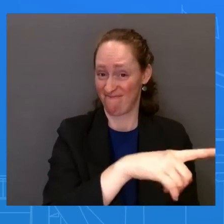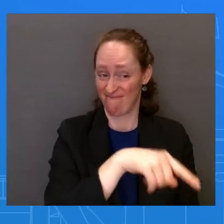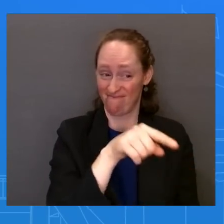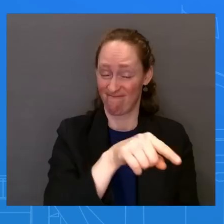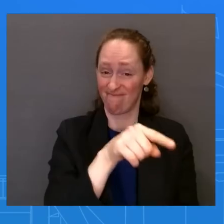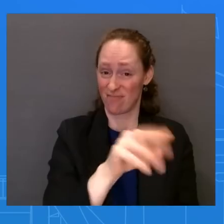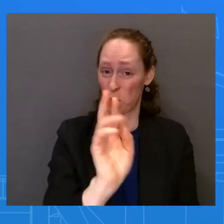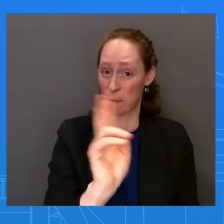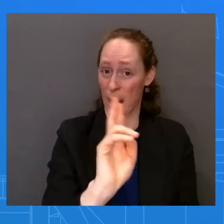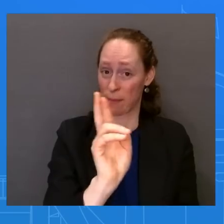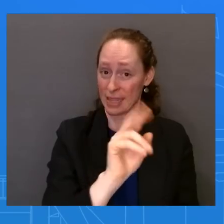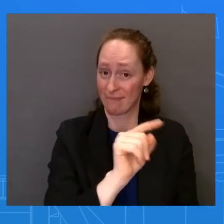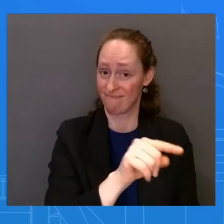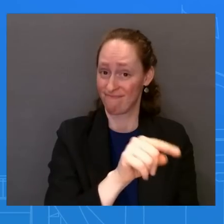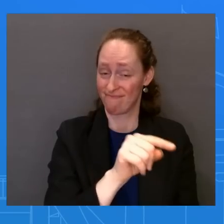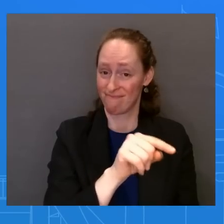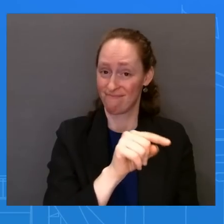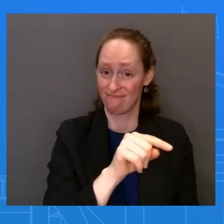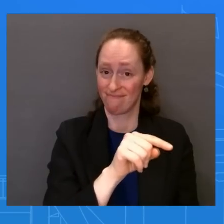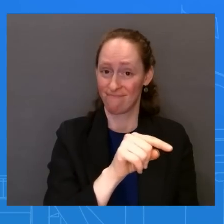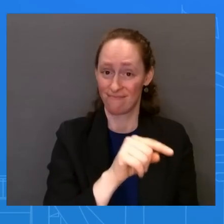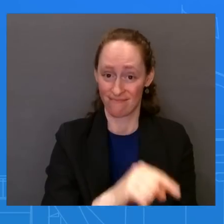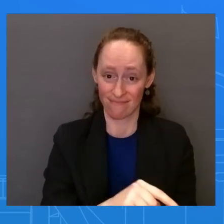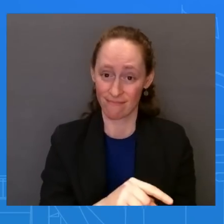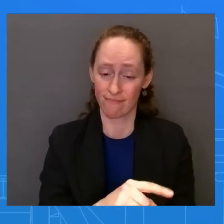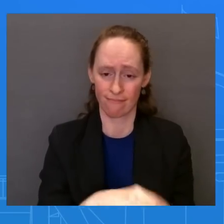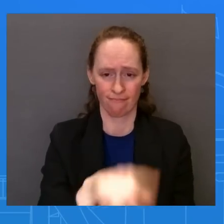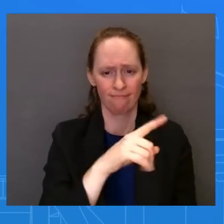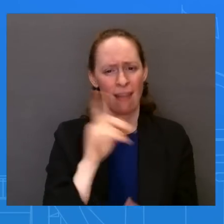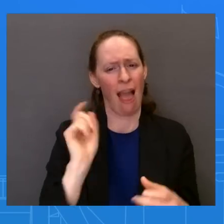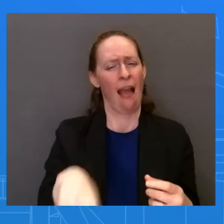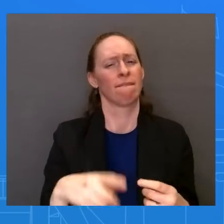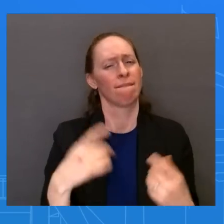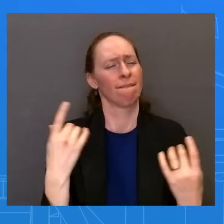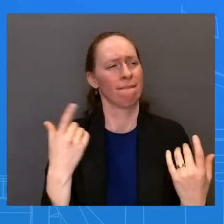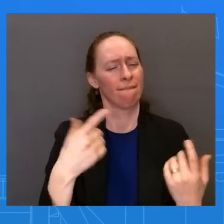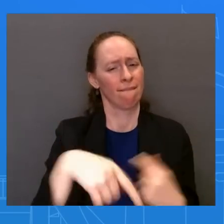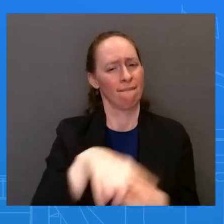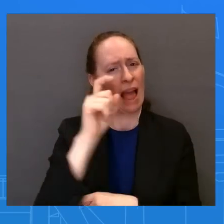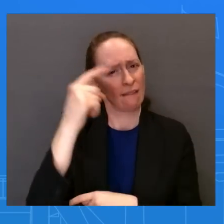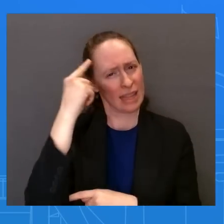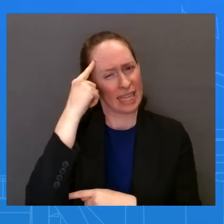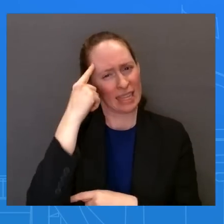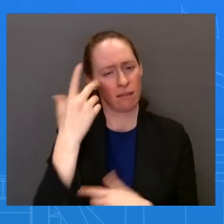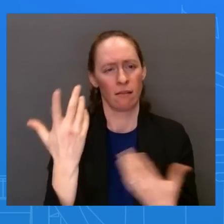It is their decision to make on what it means -- what they see,